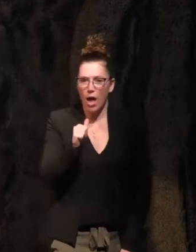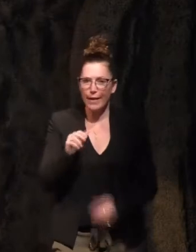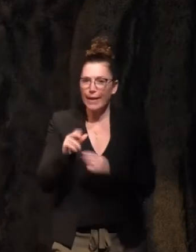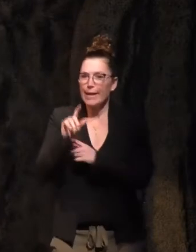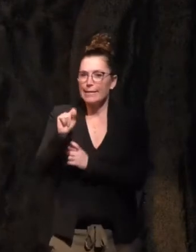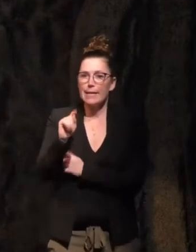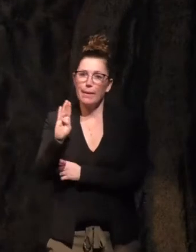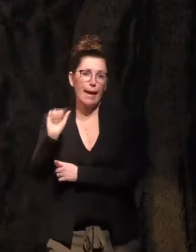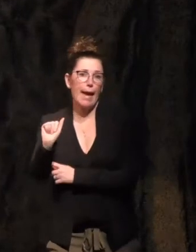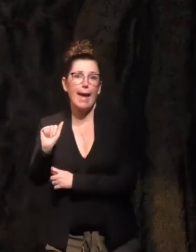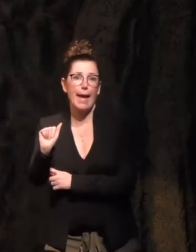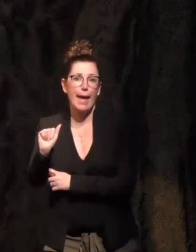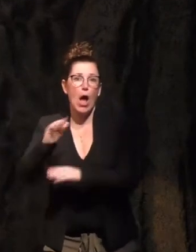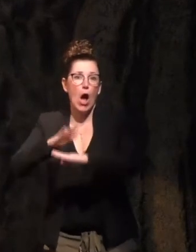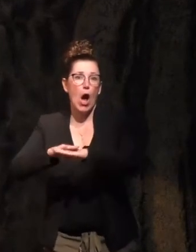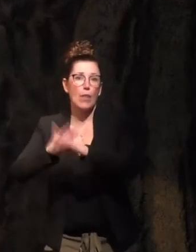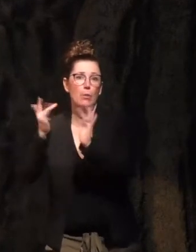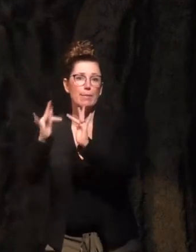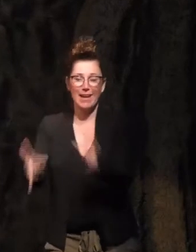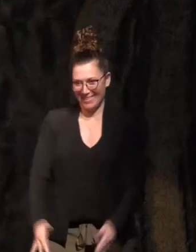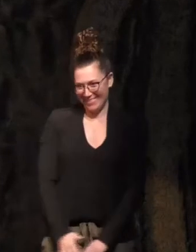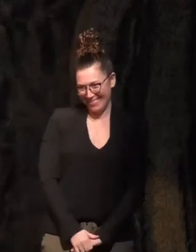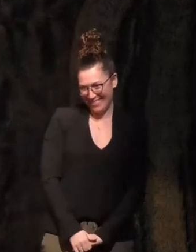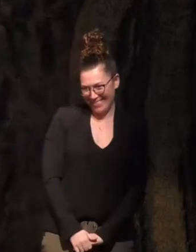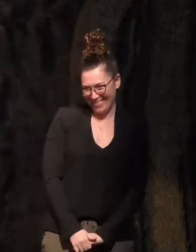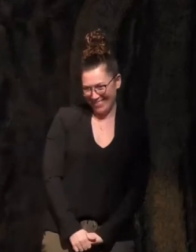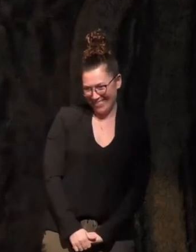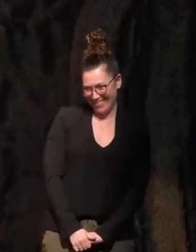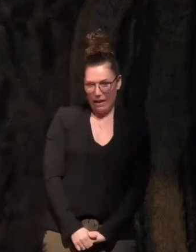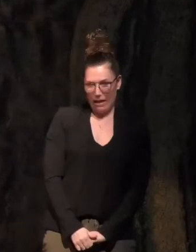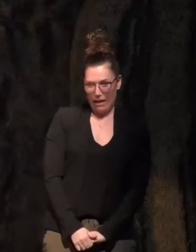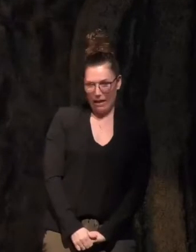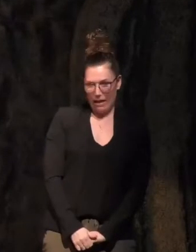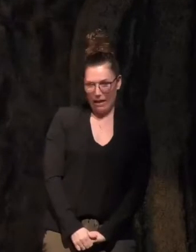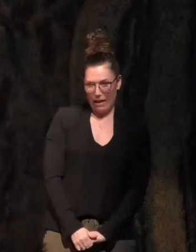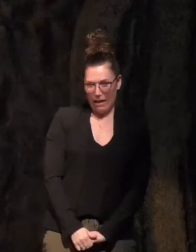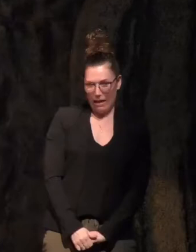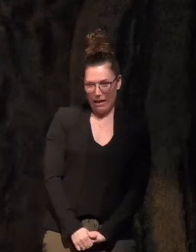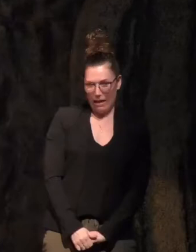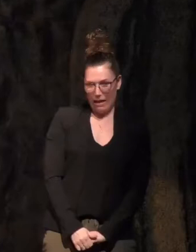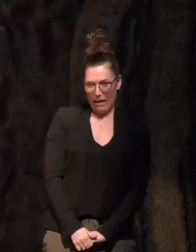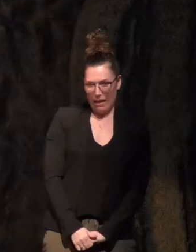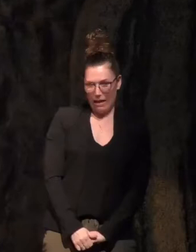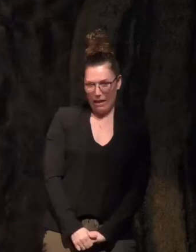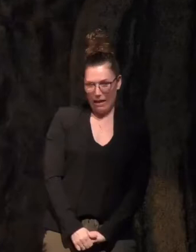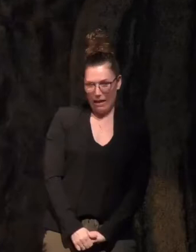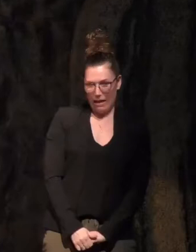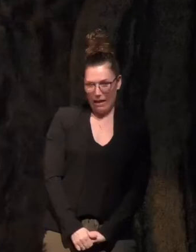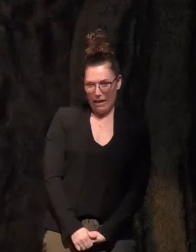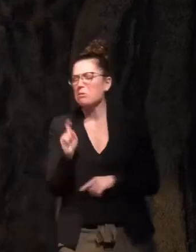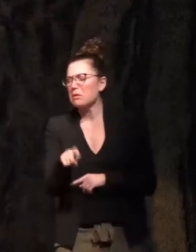So you know I figured I didn't really need to write a speech, right? I thought I could just you know, bring some stuff, think about things a little, and just riff,